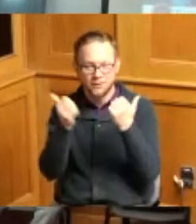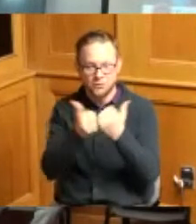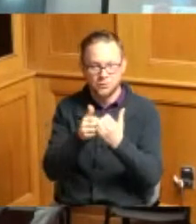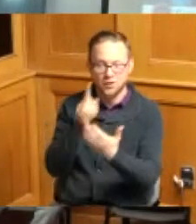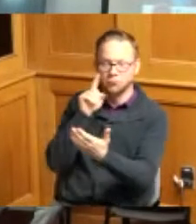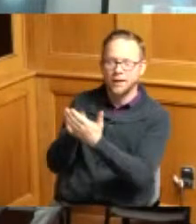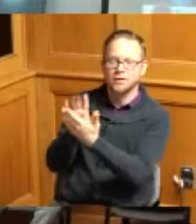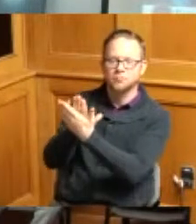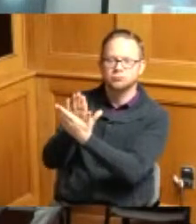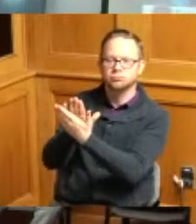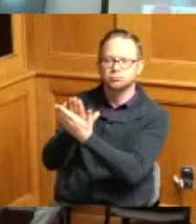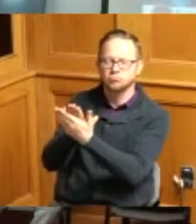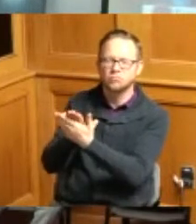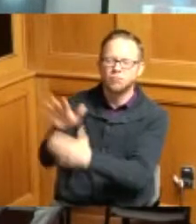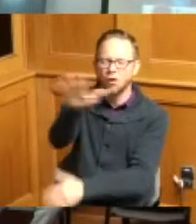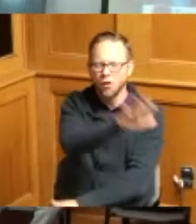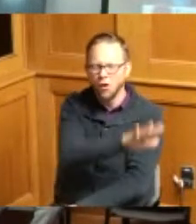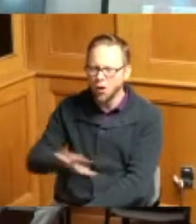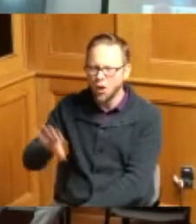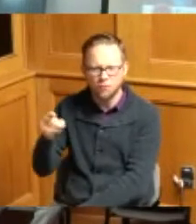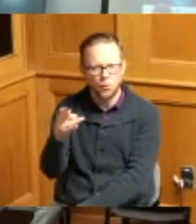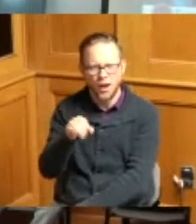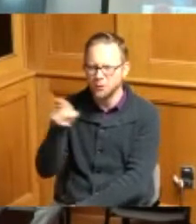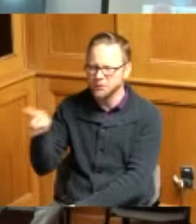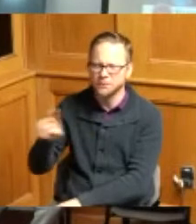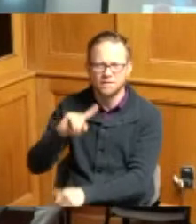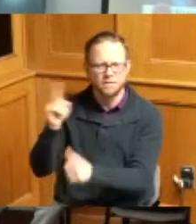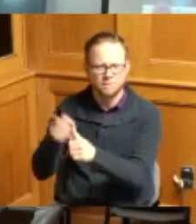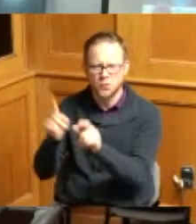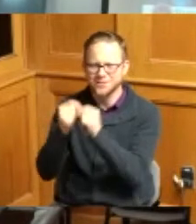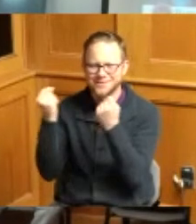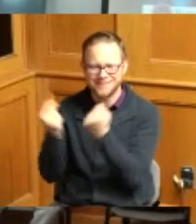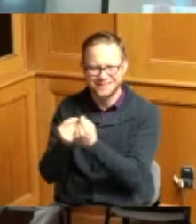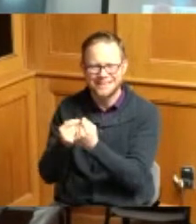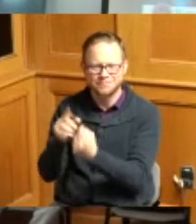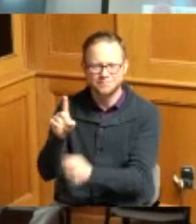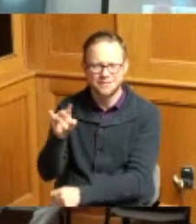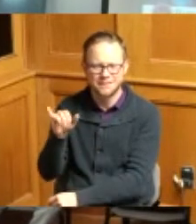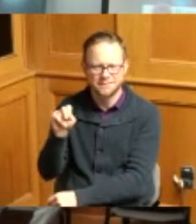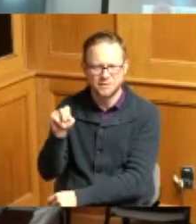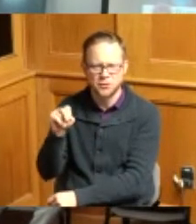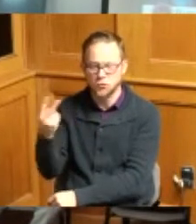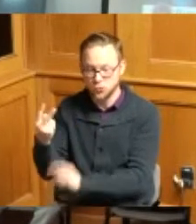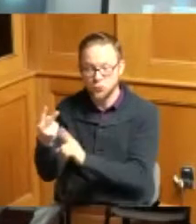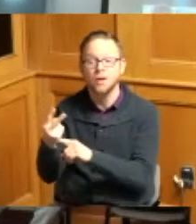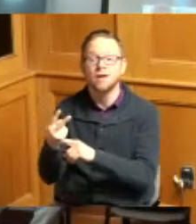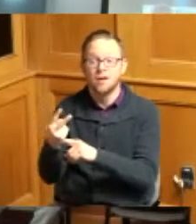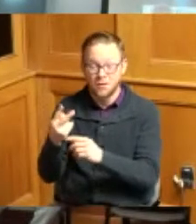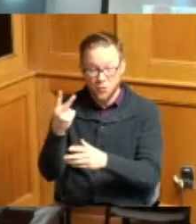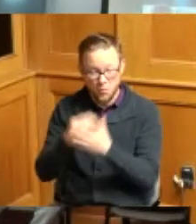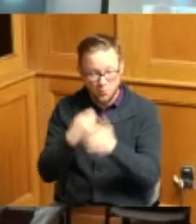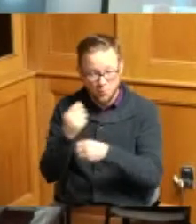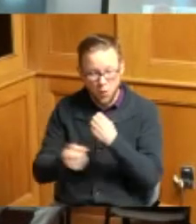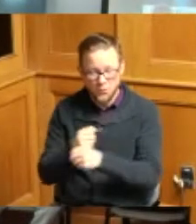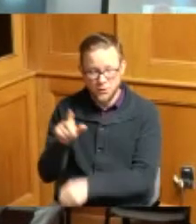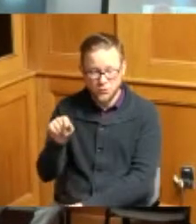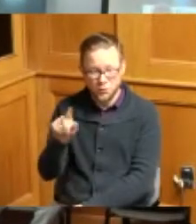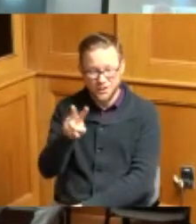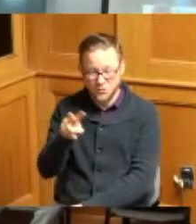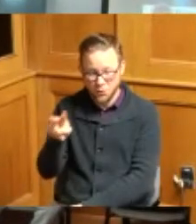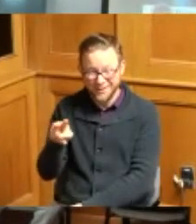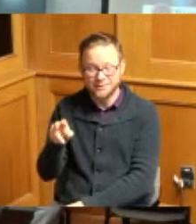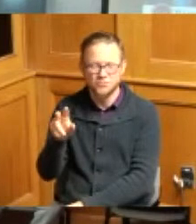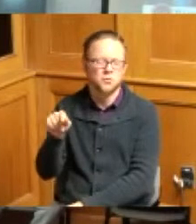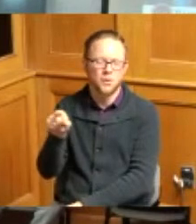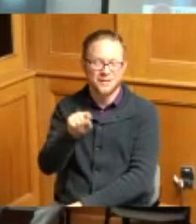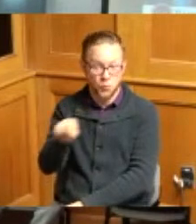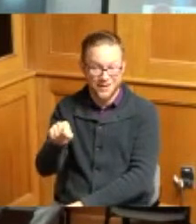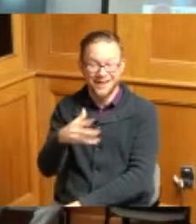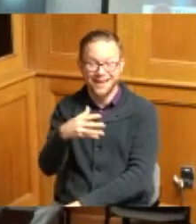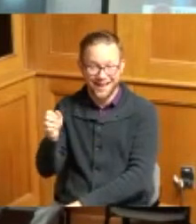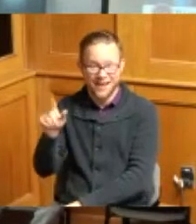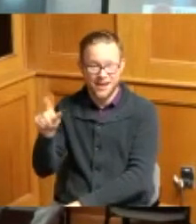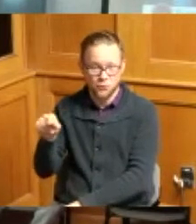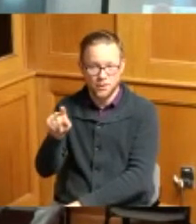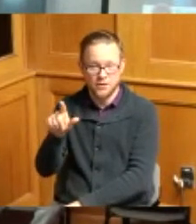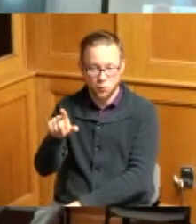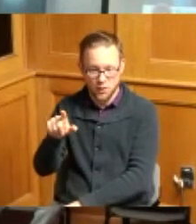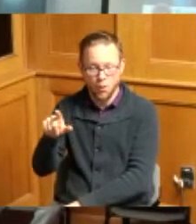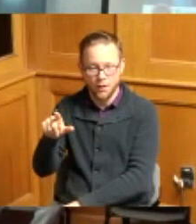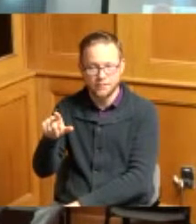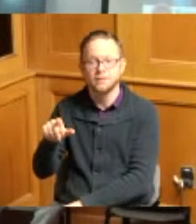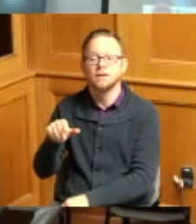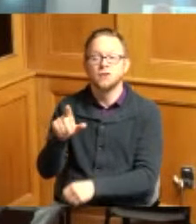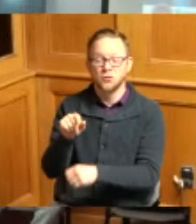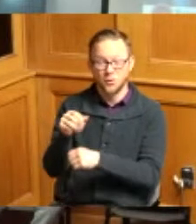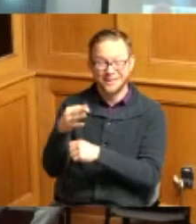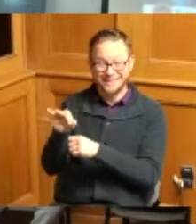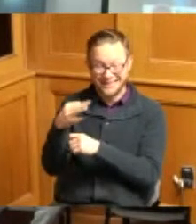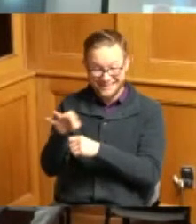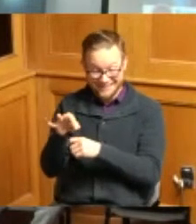all Ohio first team division two in 2020 and 21. second team division two in 2019 for district 16